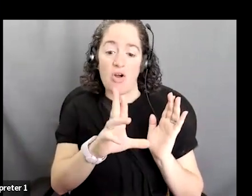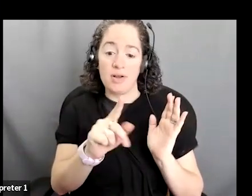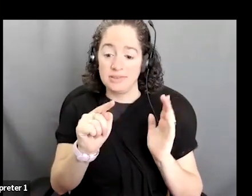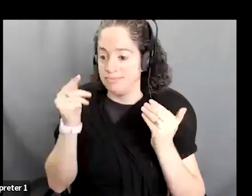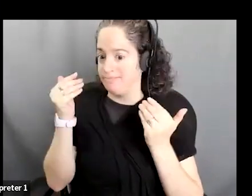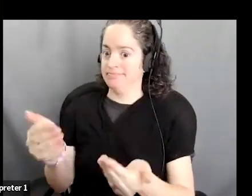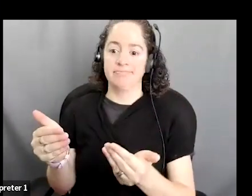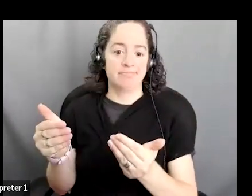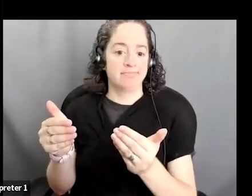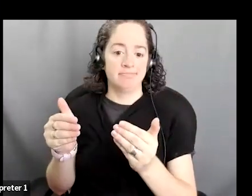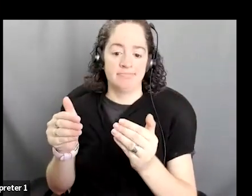That's what I did.